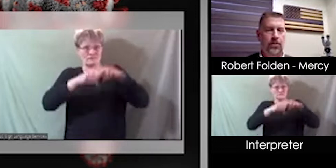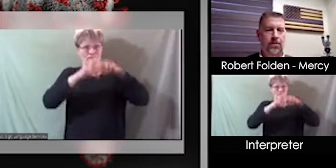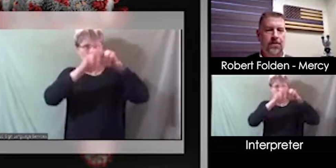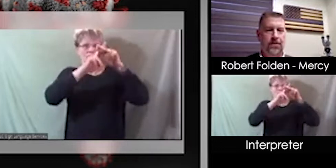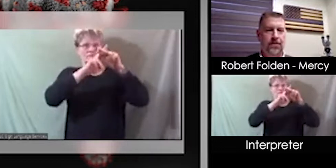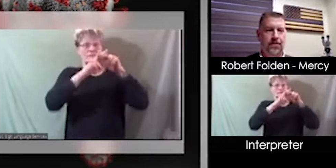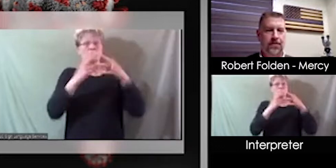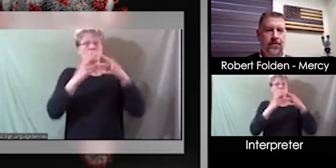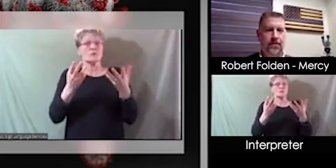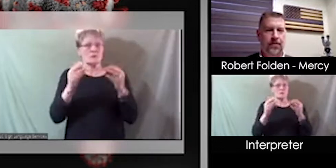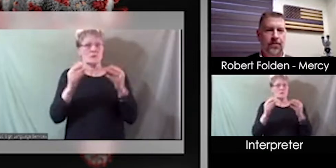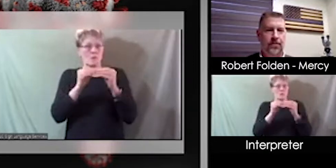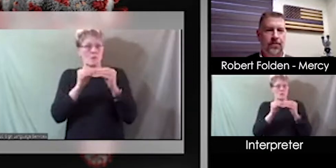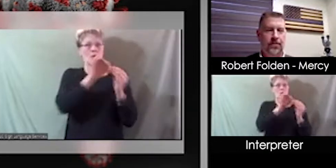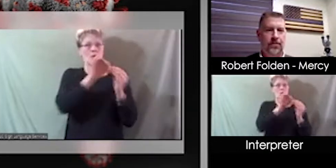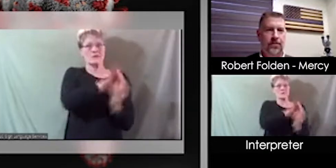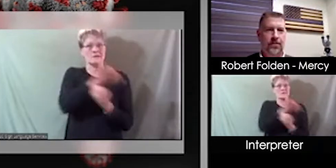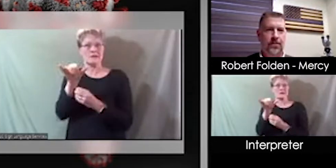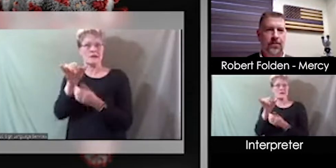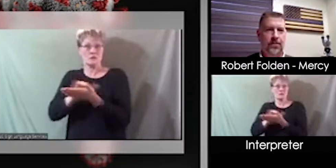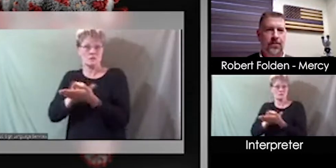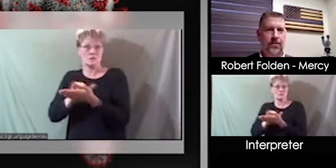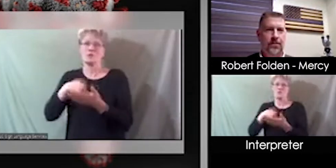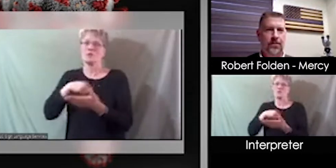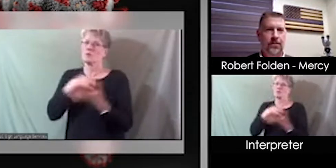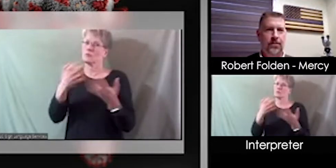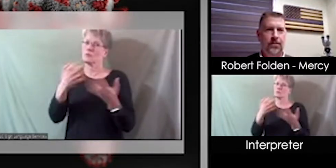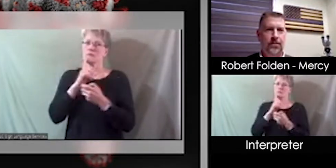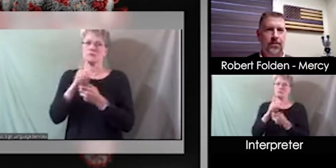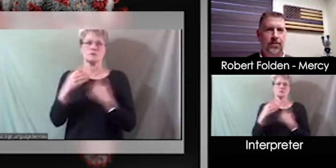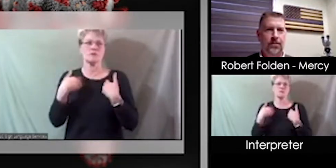to make sure that we have tight control over them so everybody has